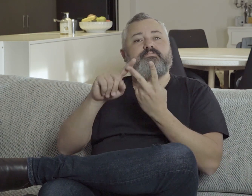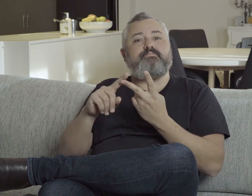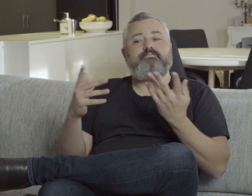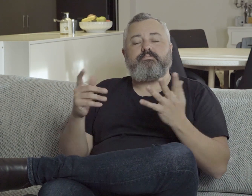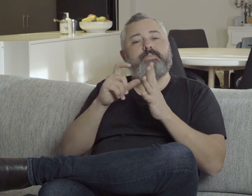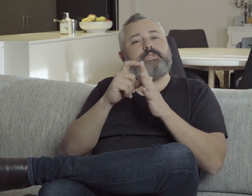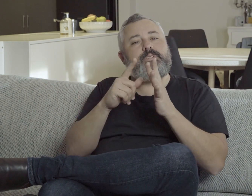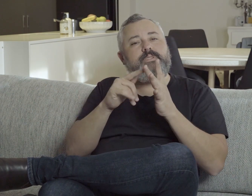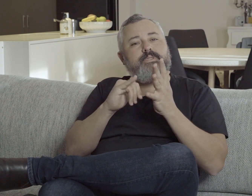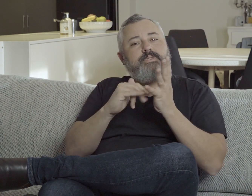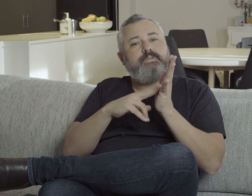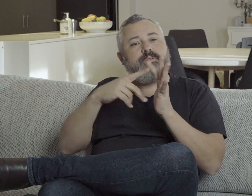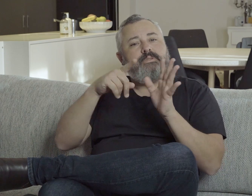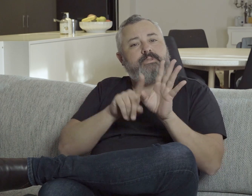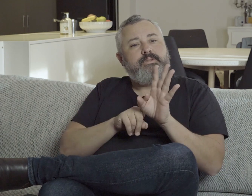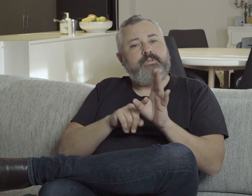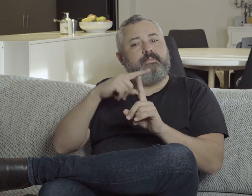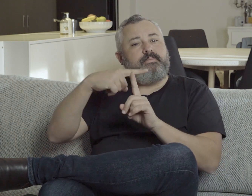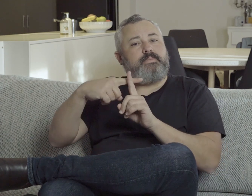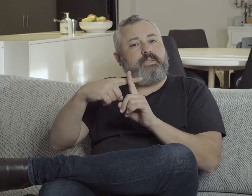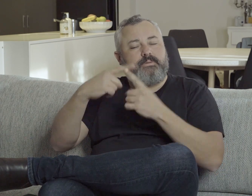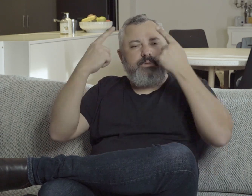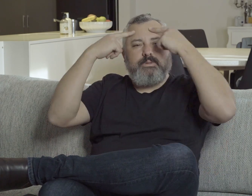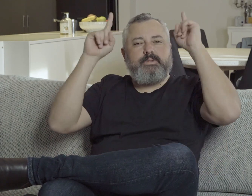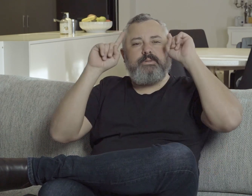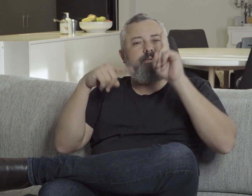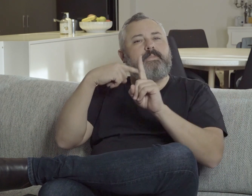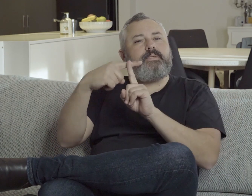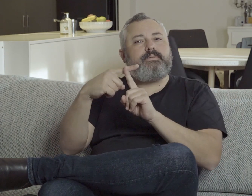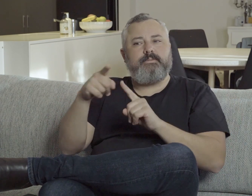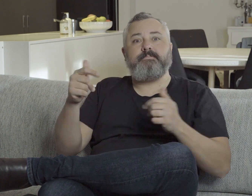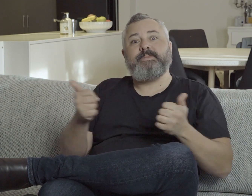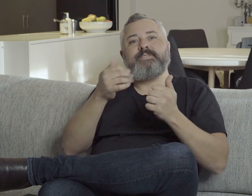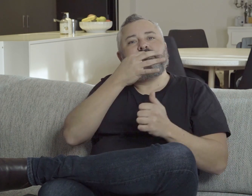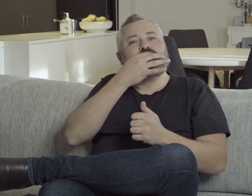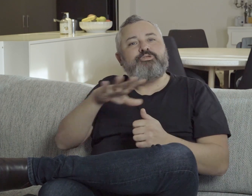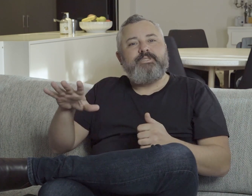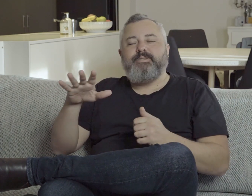Netflix also purchases programs from other platforms to make available to its polar subscribers.